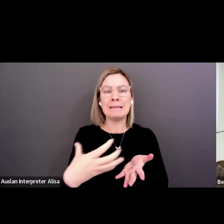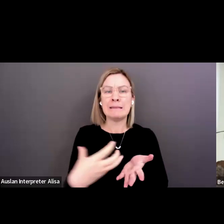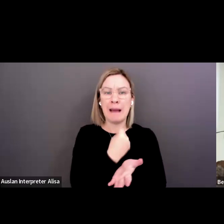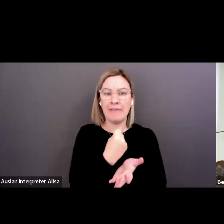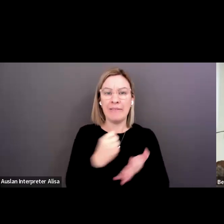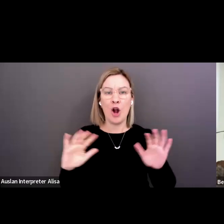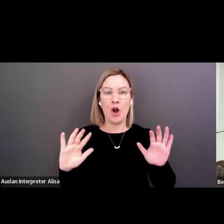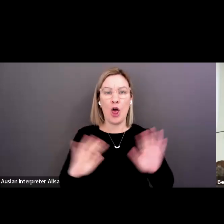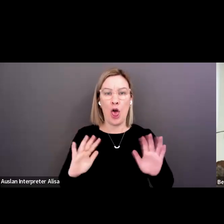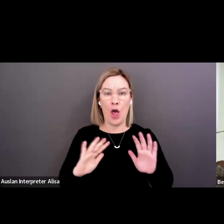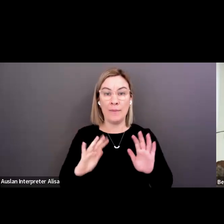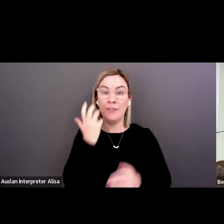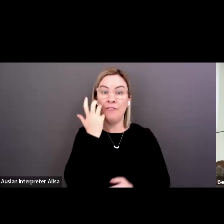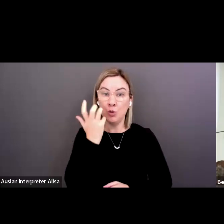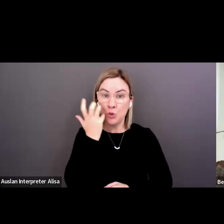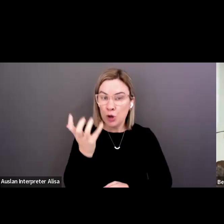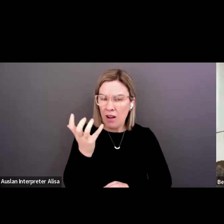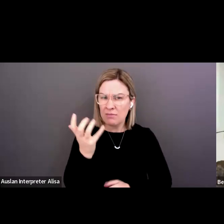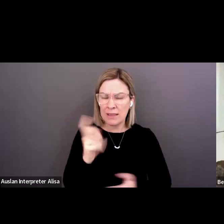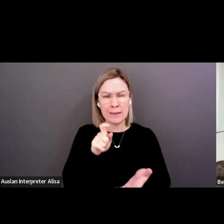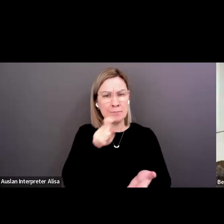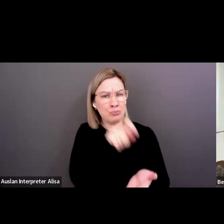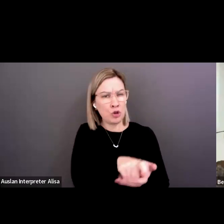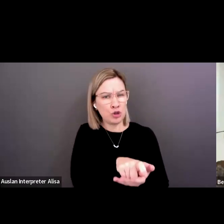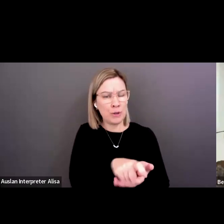blond tint. I'm wearing a dark blue turtleneck with some blue flowers.